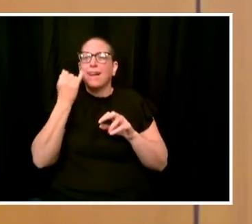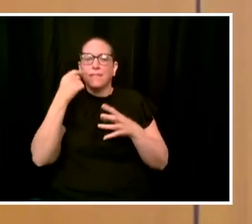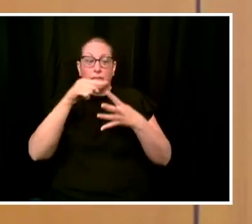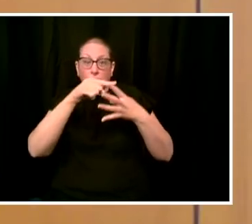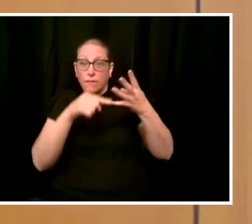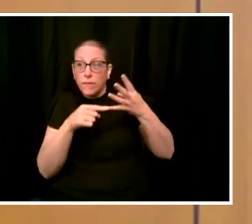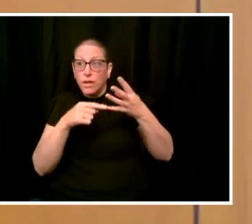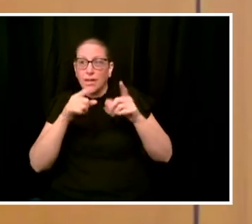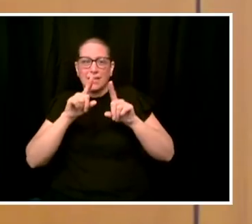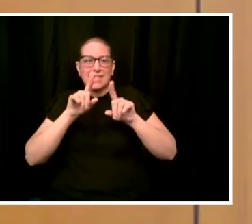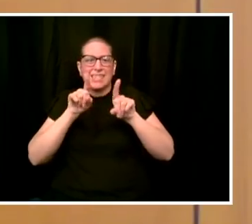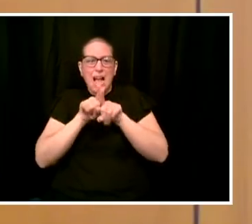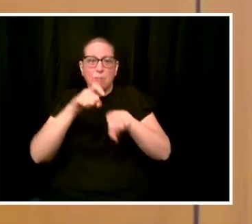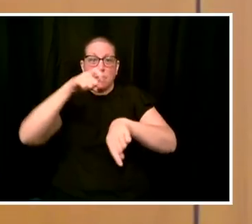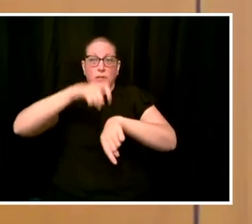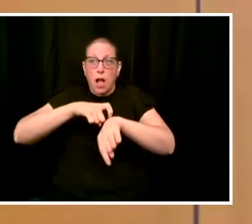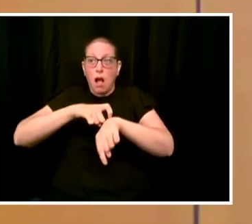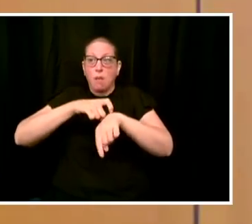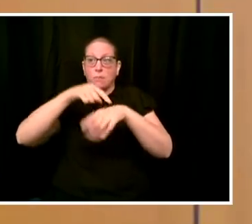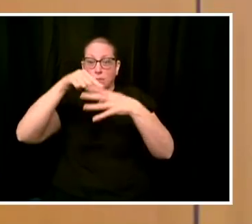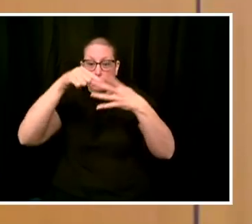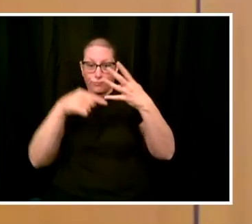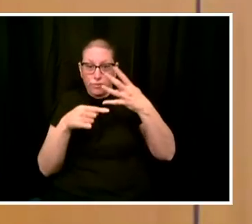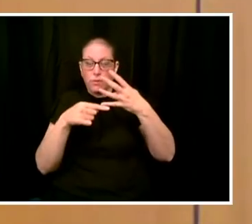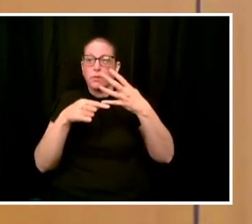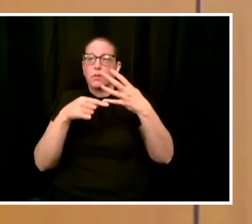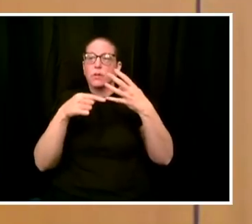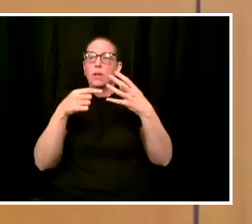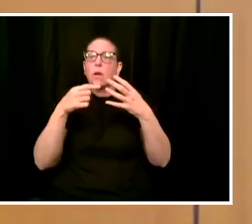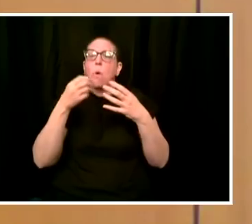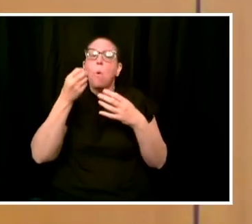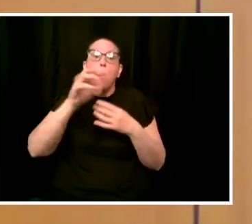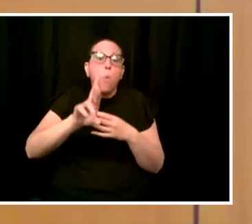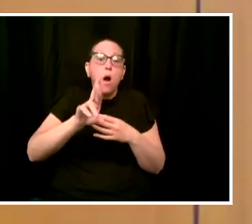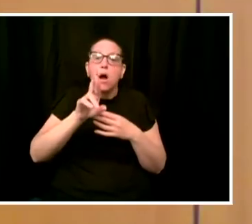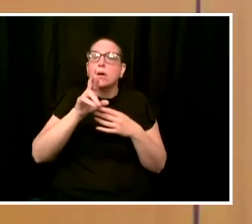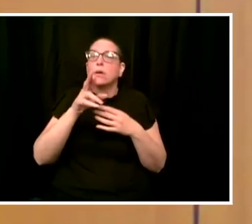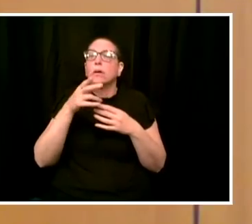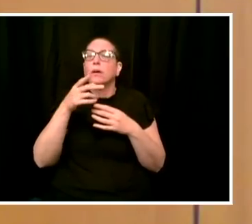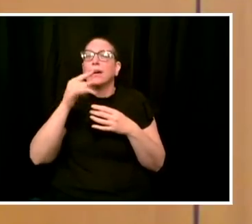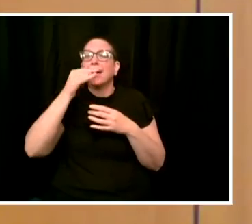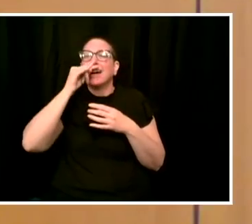SYMPTOMS. I THINK THE GREATER GUIDANCE IWS HEN THESE THINGS COME TOGETHER, OR